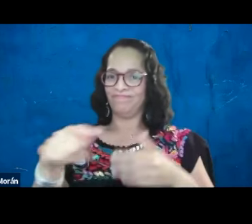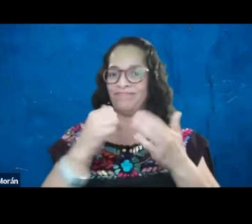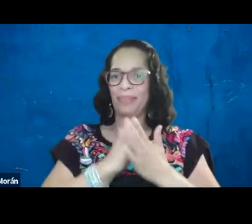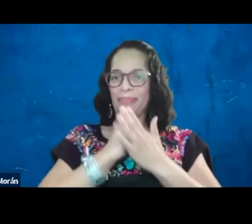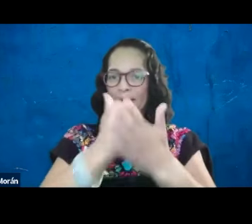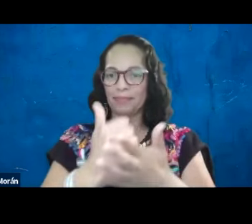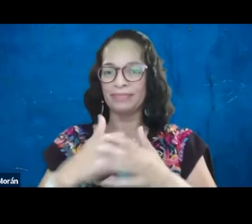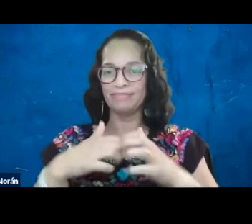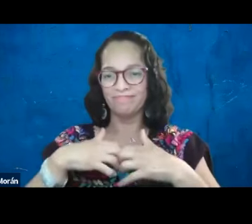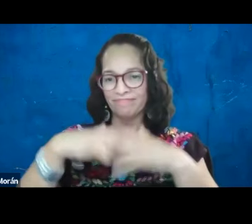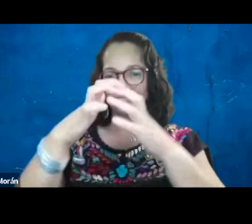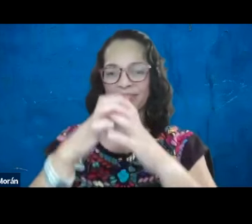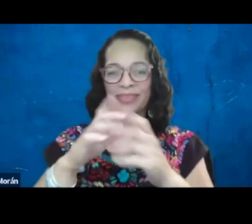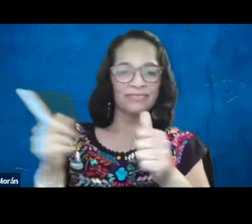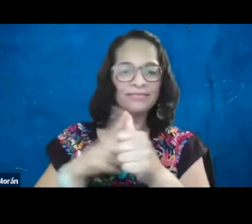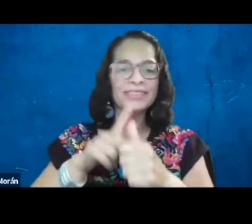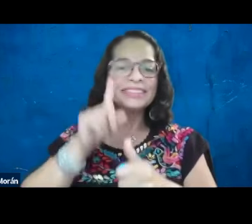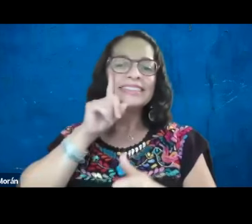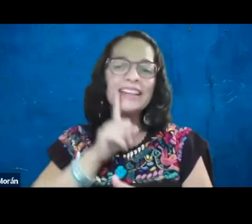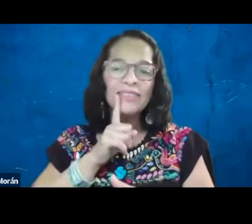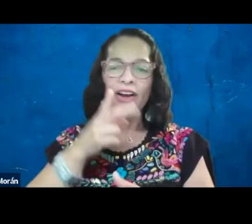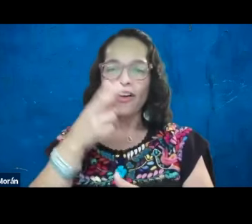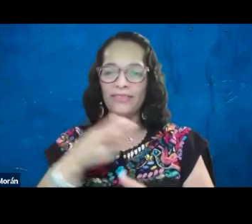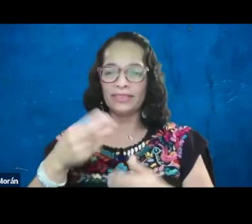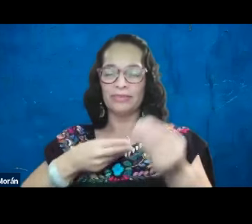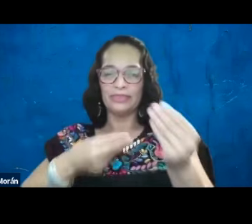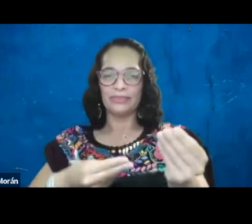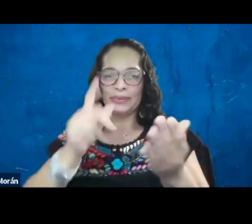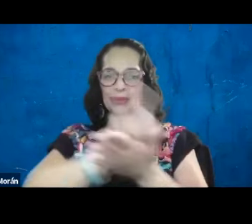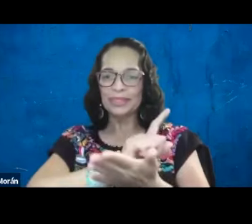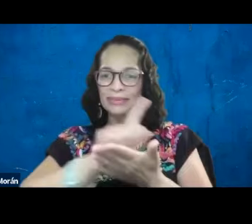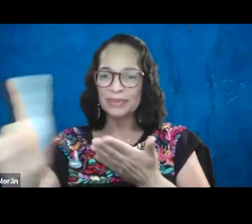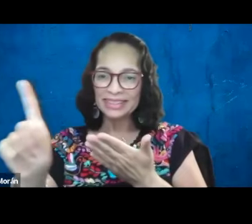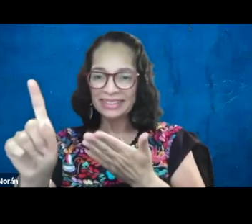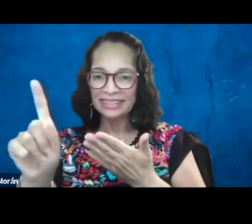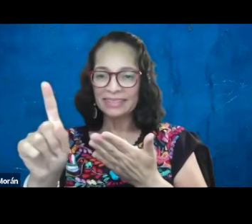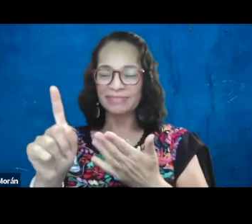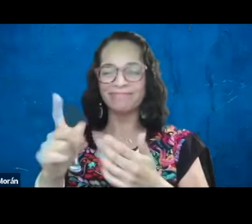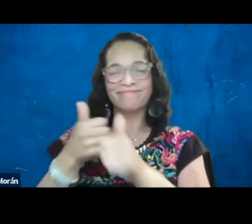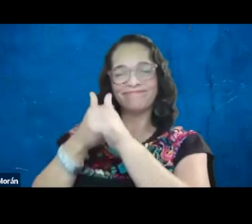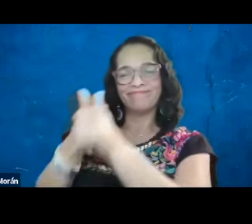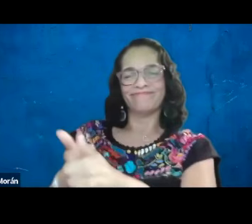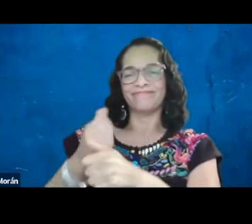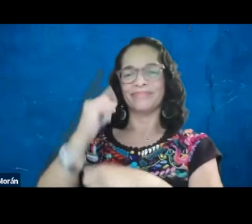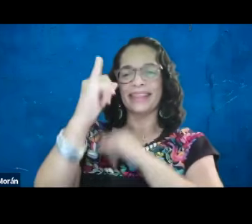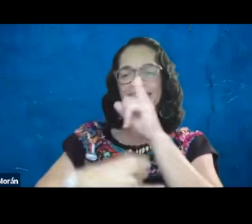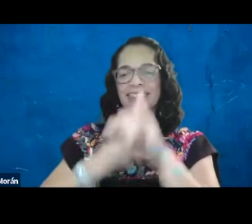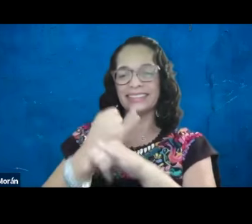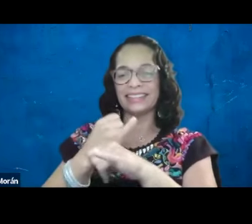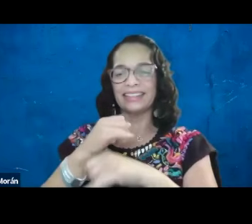And they have set up their first deaf breastfeeding